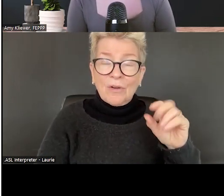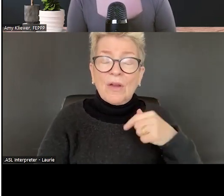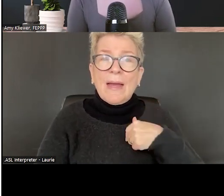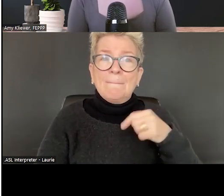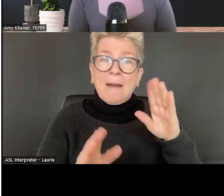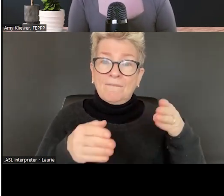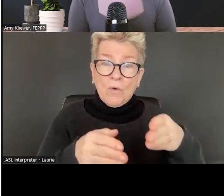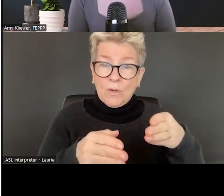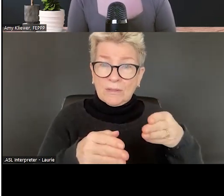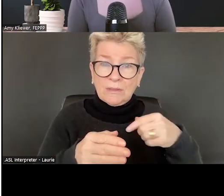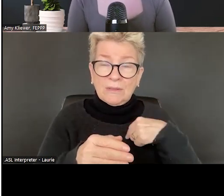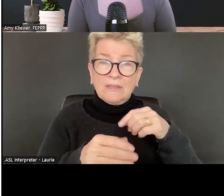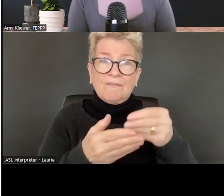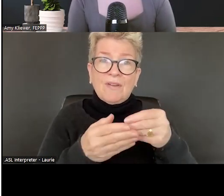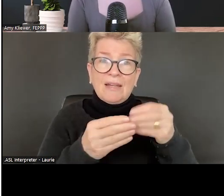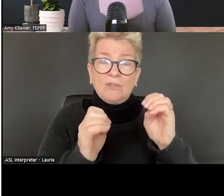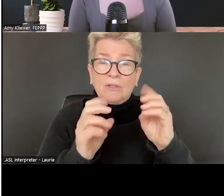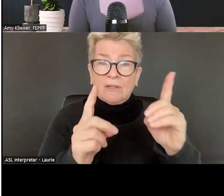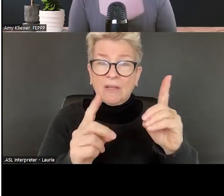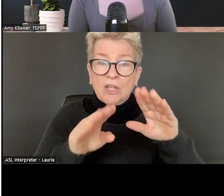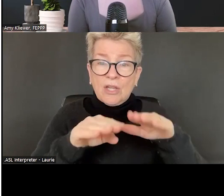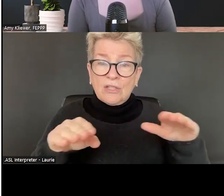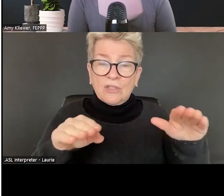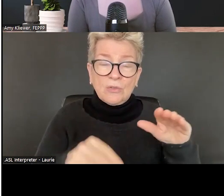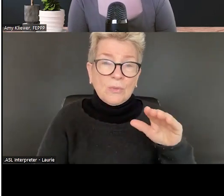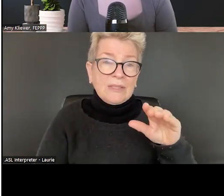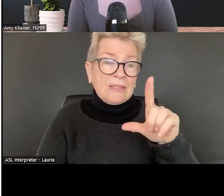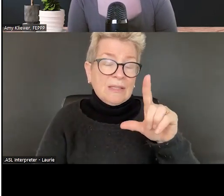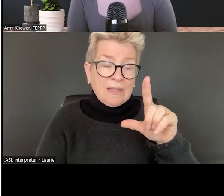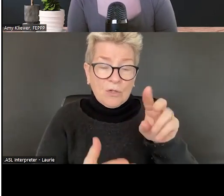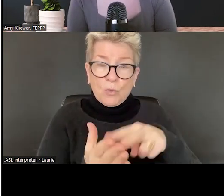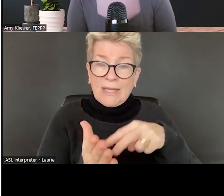been financial education and children's literature, how we can teach personal